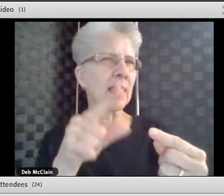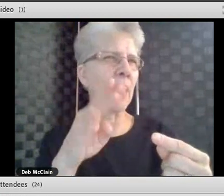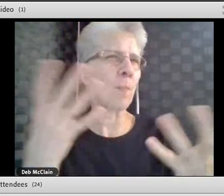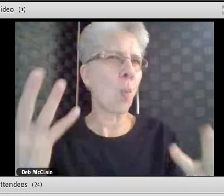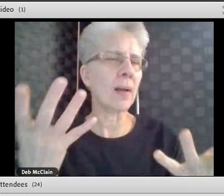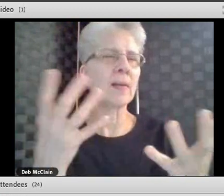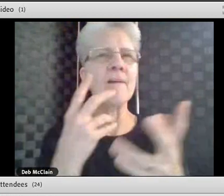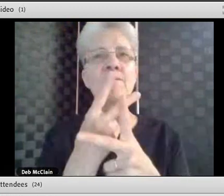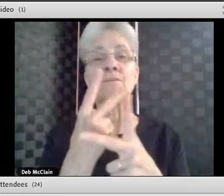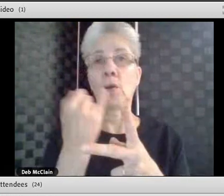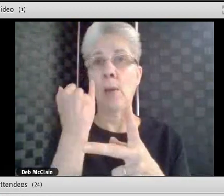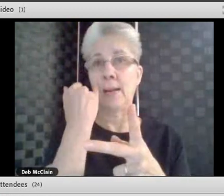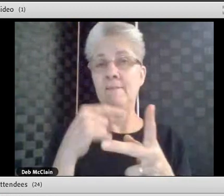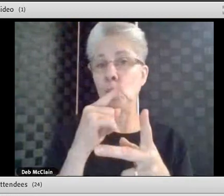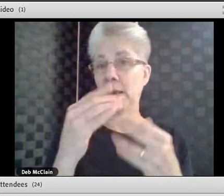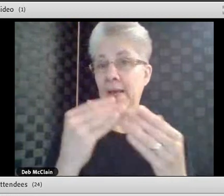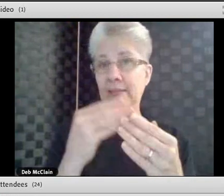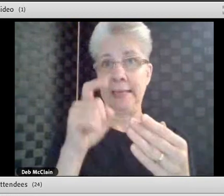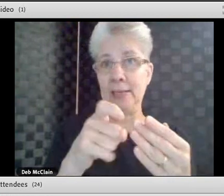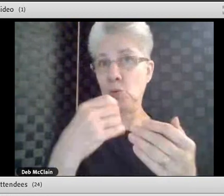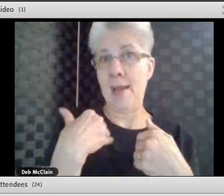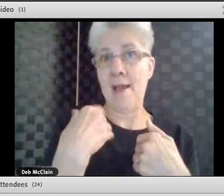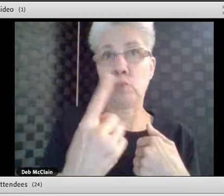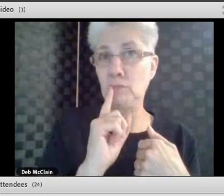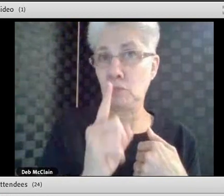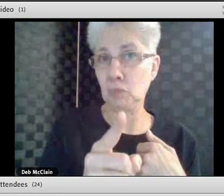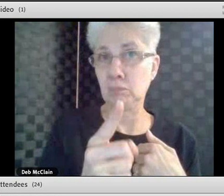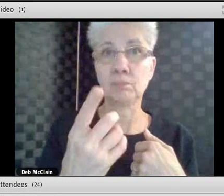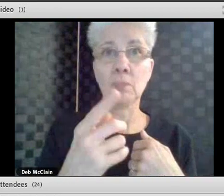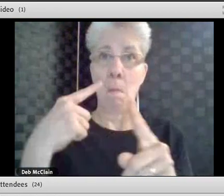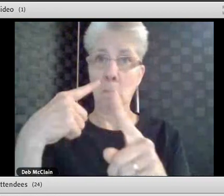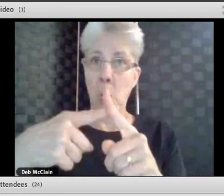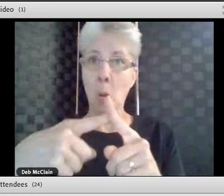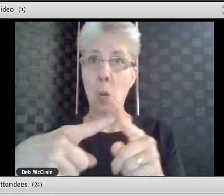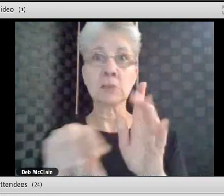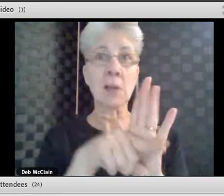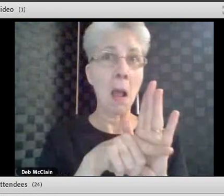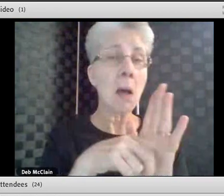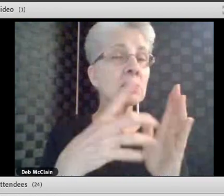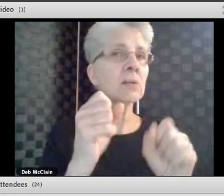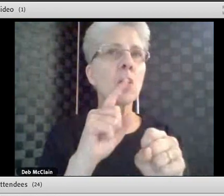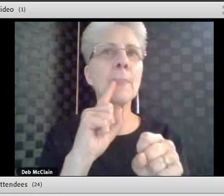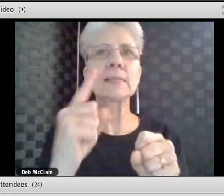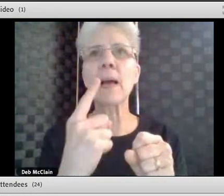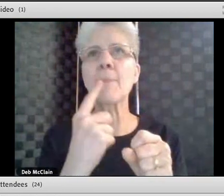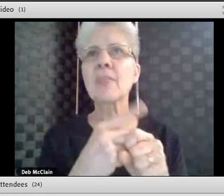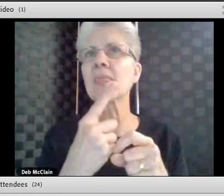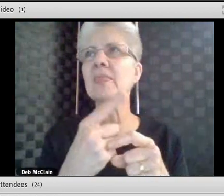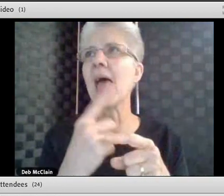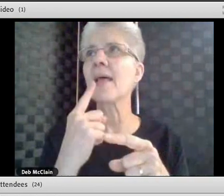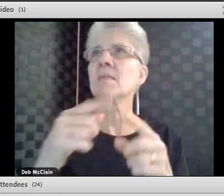Why do you want to do this lab? Figure out if you even need to have one. What are the pros and cons?